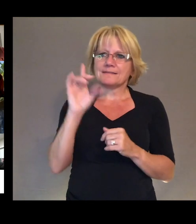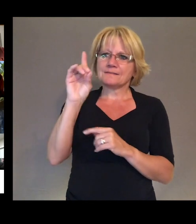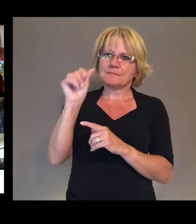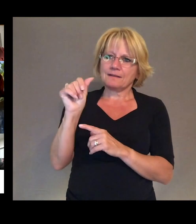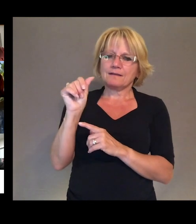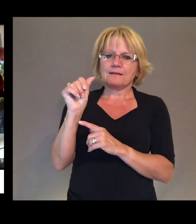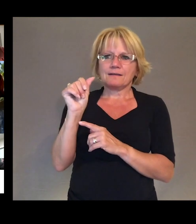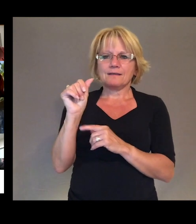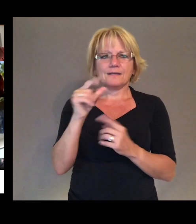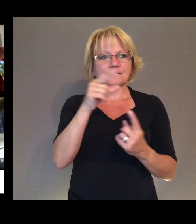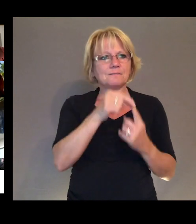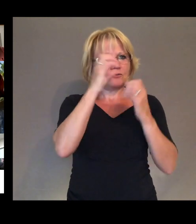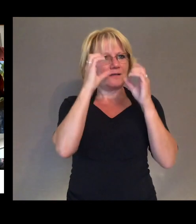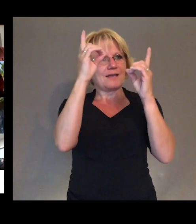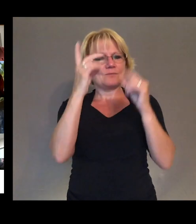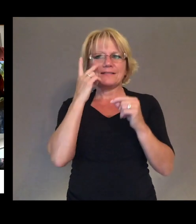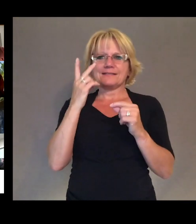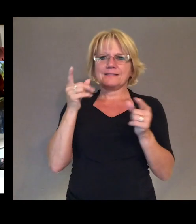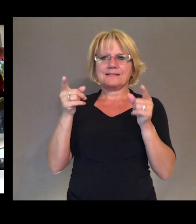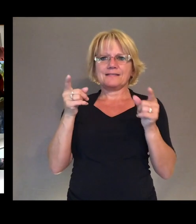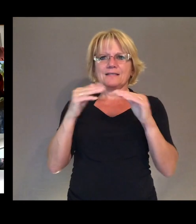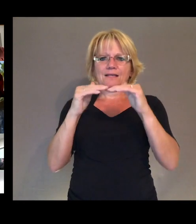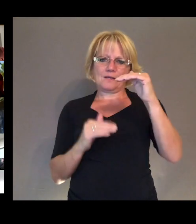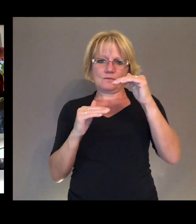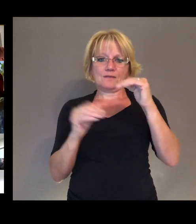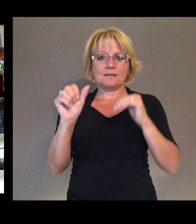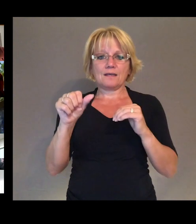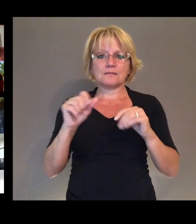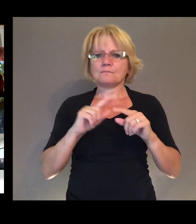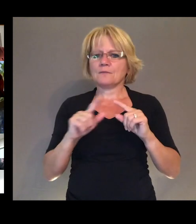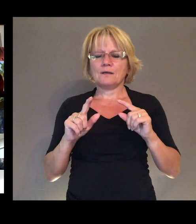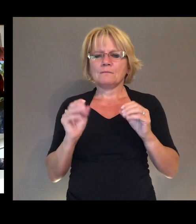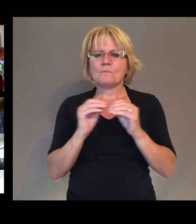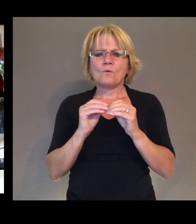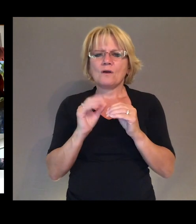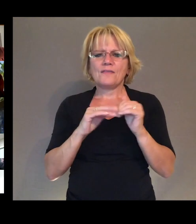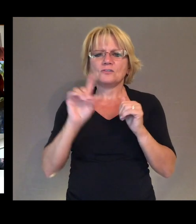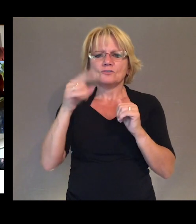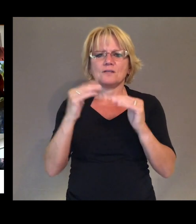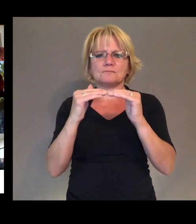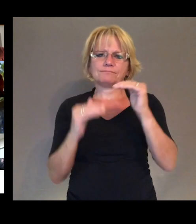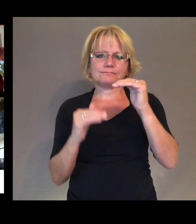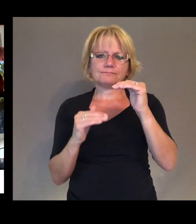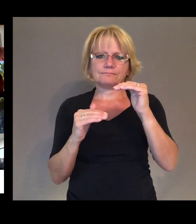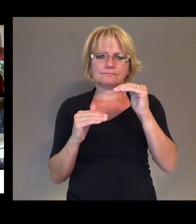that we recognize there's an equity, but it goes further than that because people black indigenous people of color